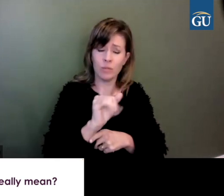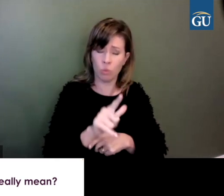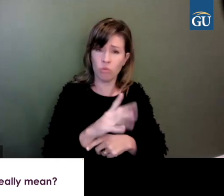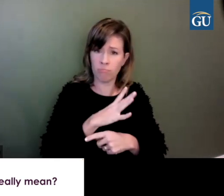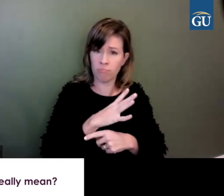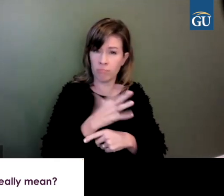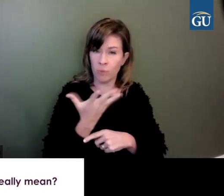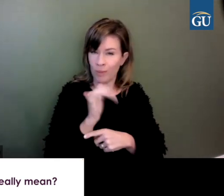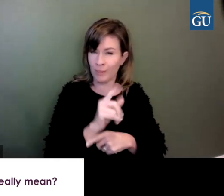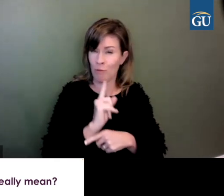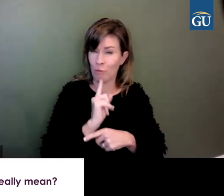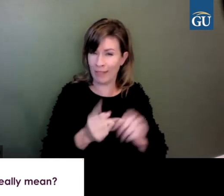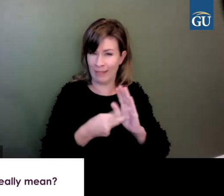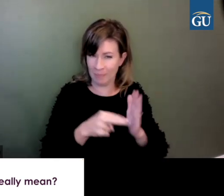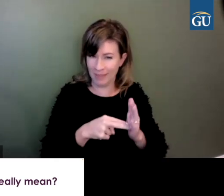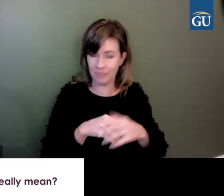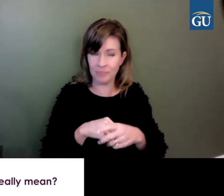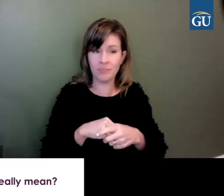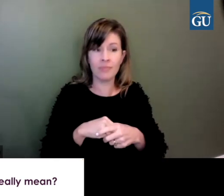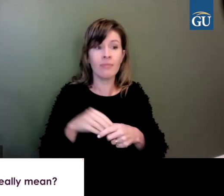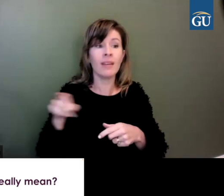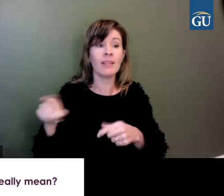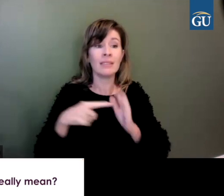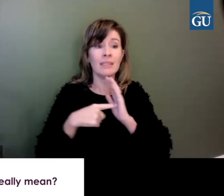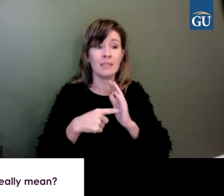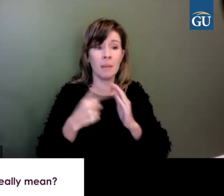this example really comes from an article that we wrote that